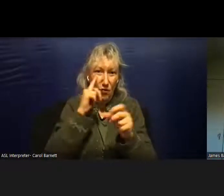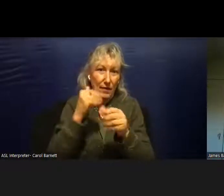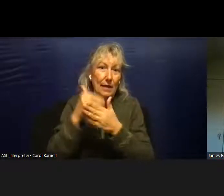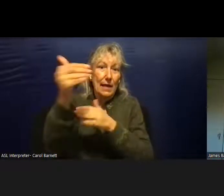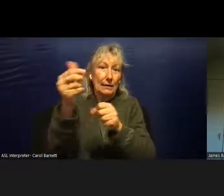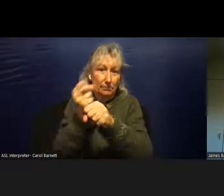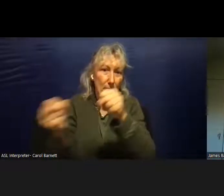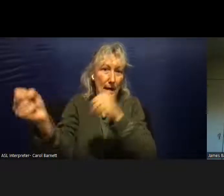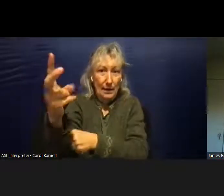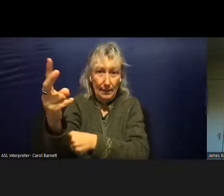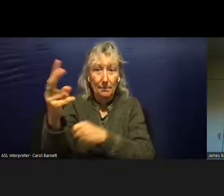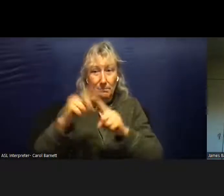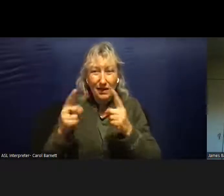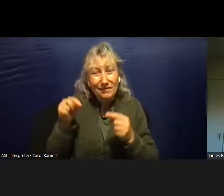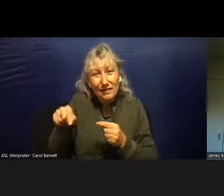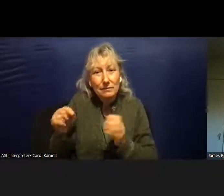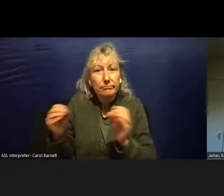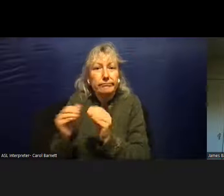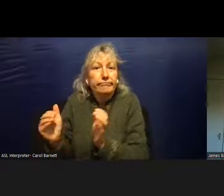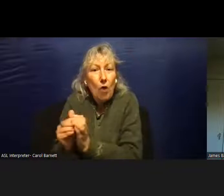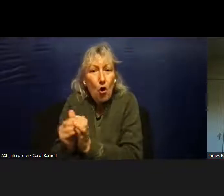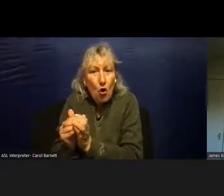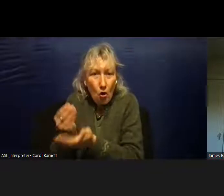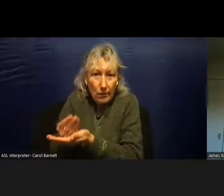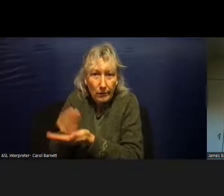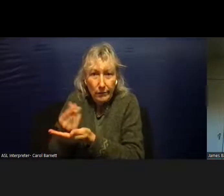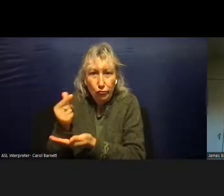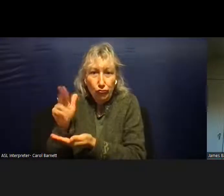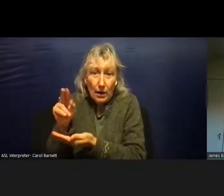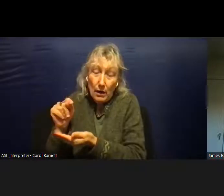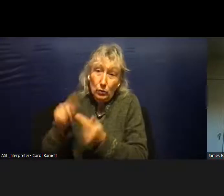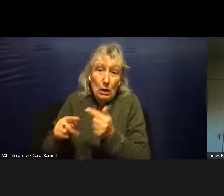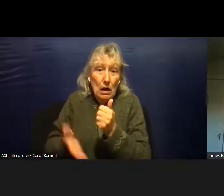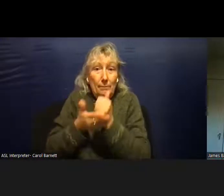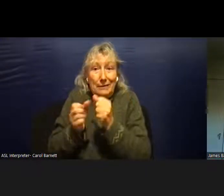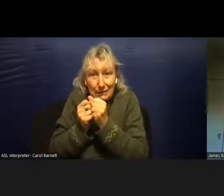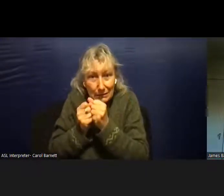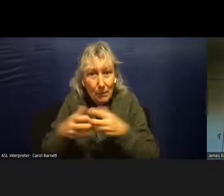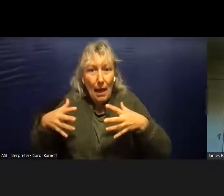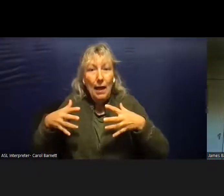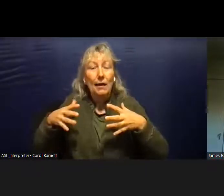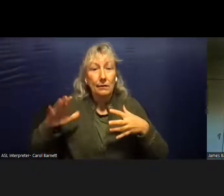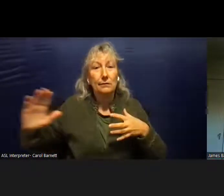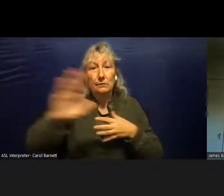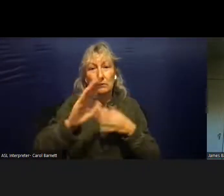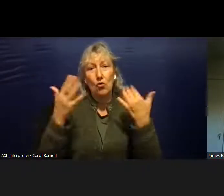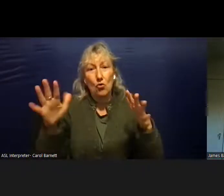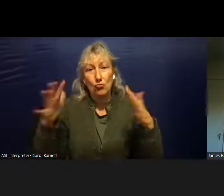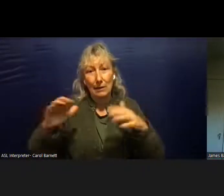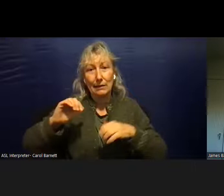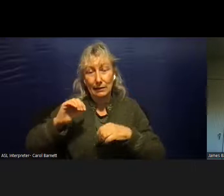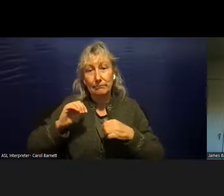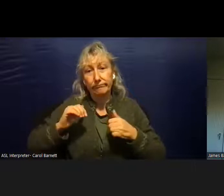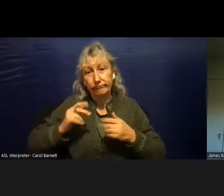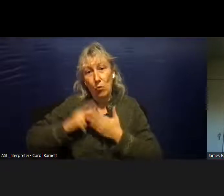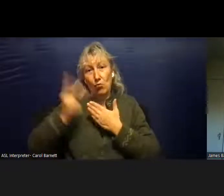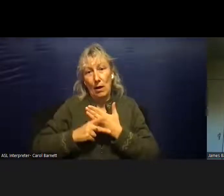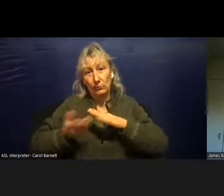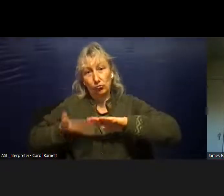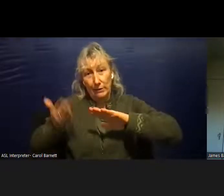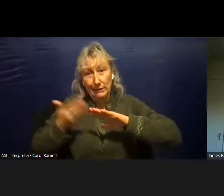But we want to do some good business much of this money it's possible for this coming supported this coming tax year, and hopefully we'll have more opportunities coming in for the next by a name.